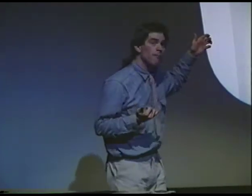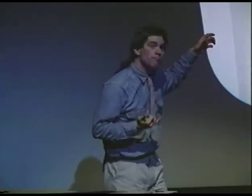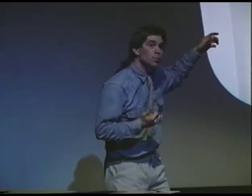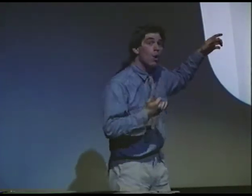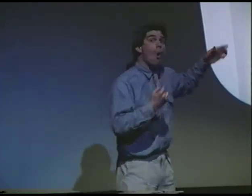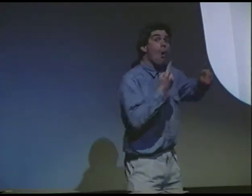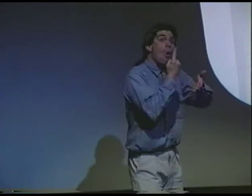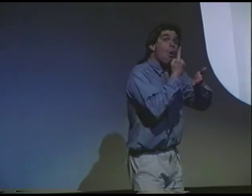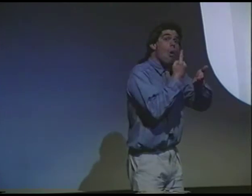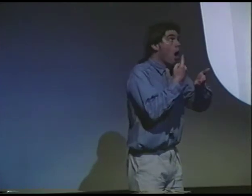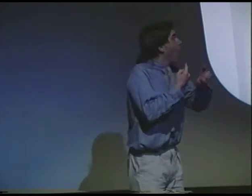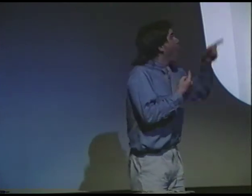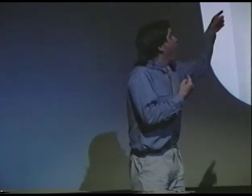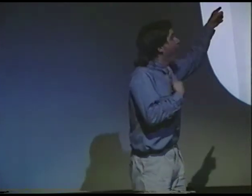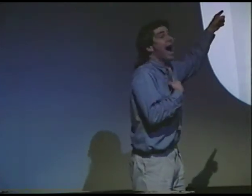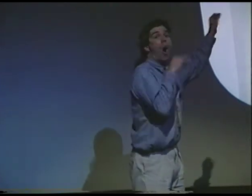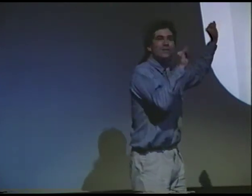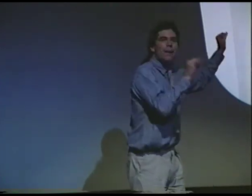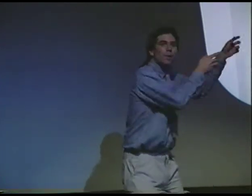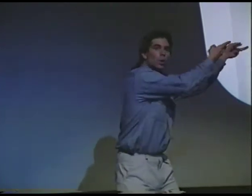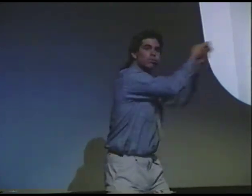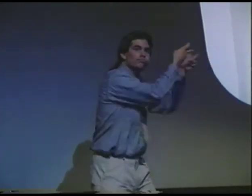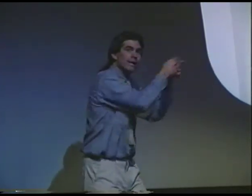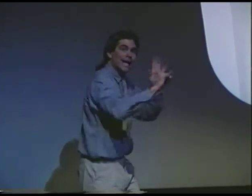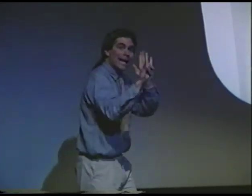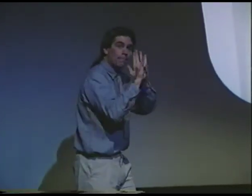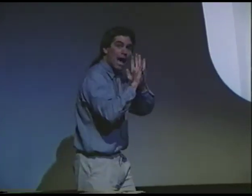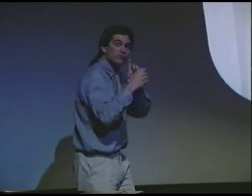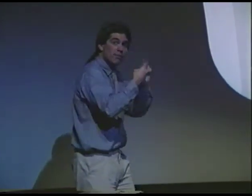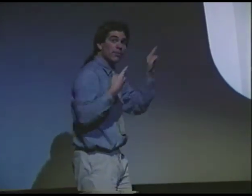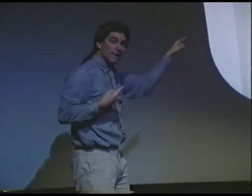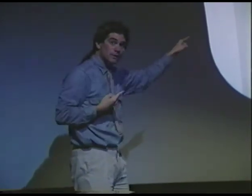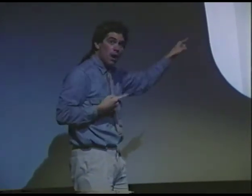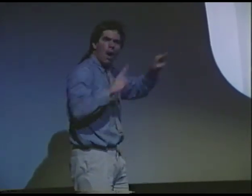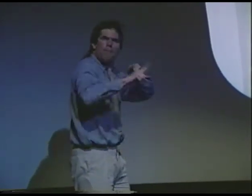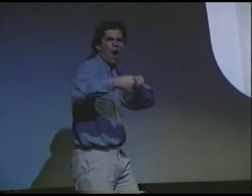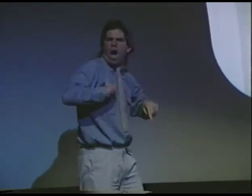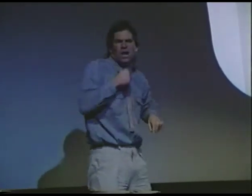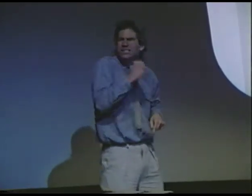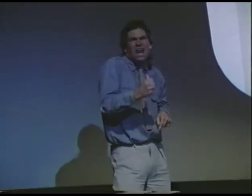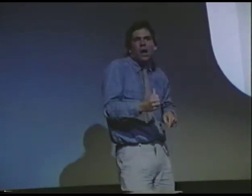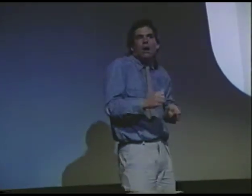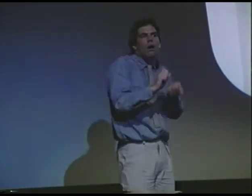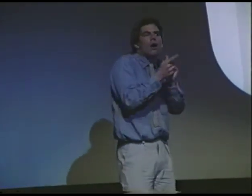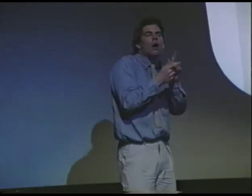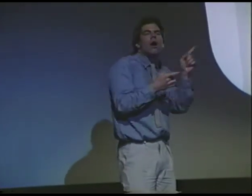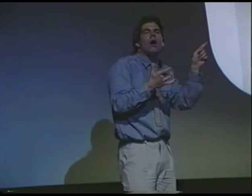OK, now, I took the images from there,